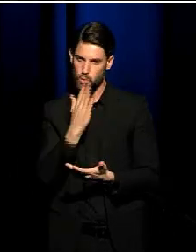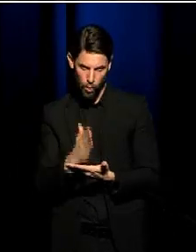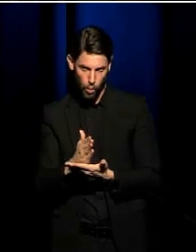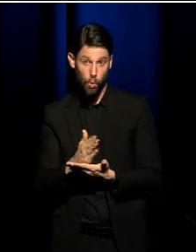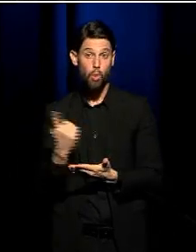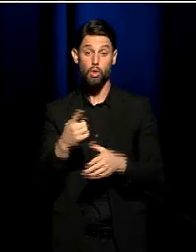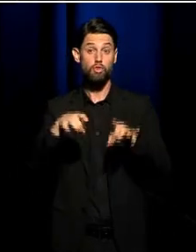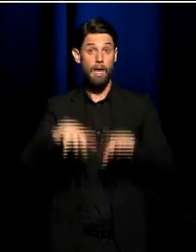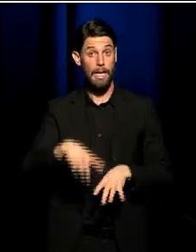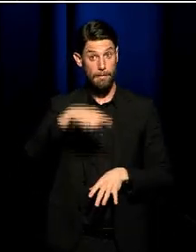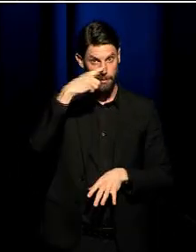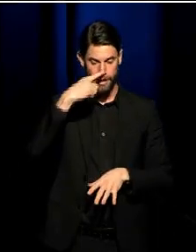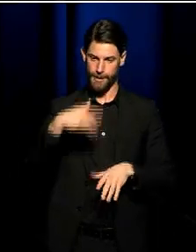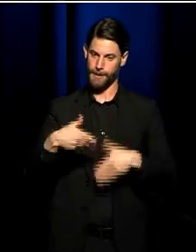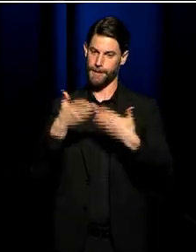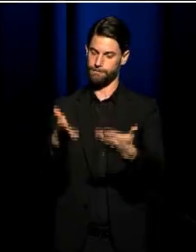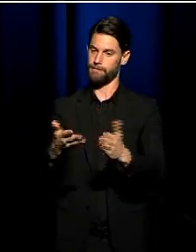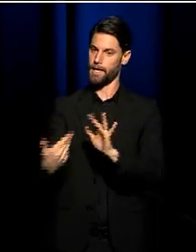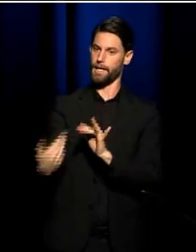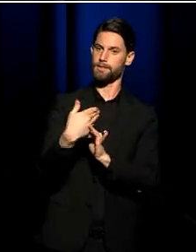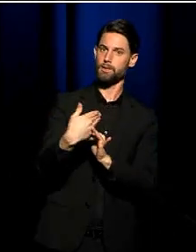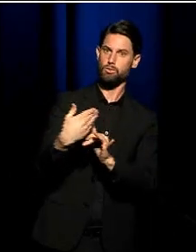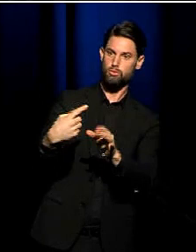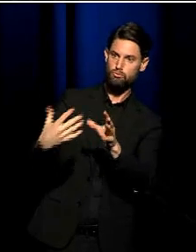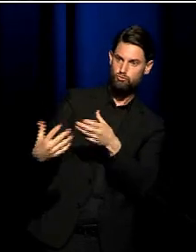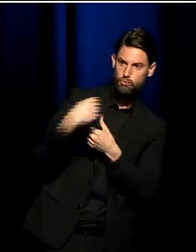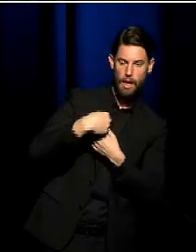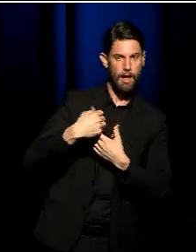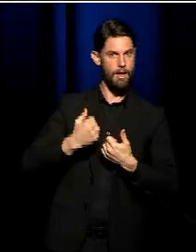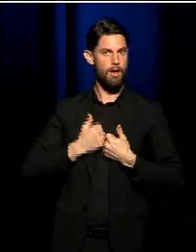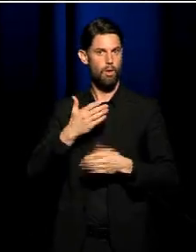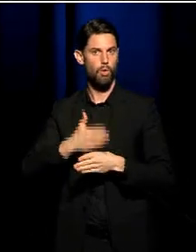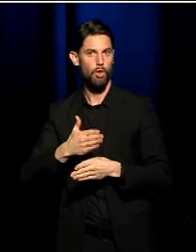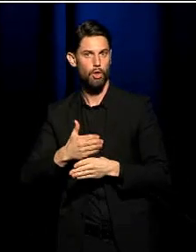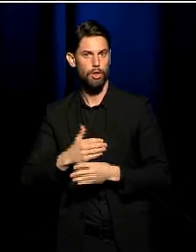opportunity to engage with the work of the Commission. As a starting point, this